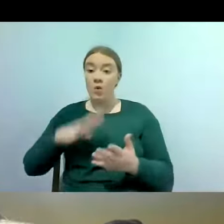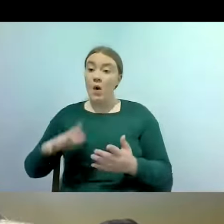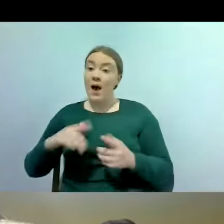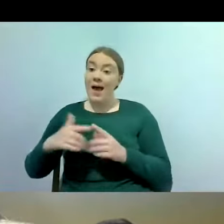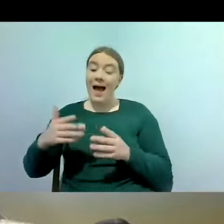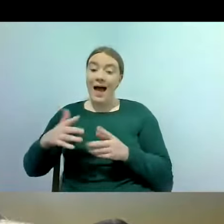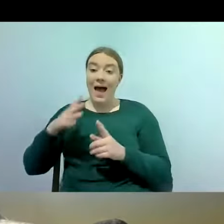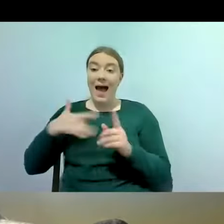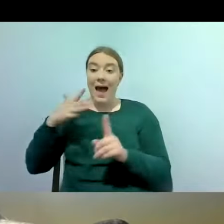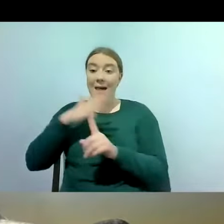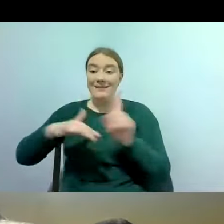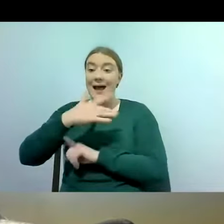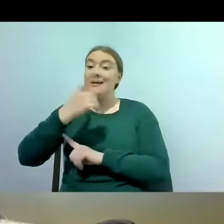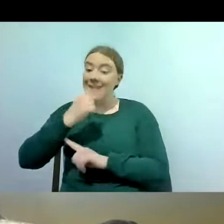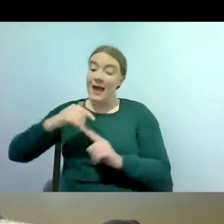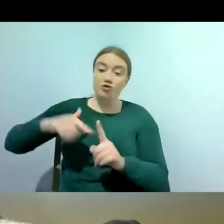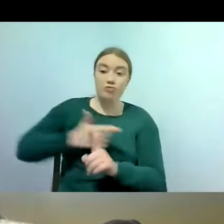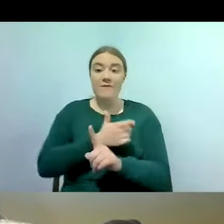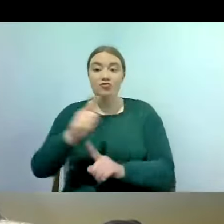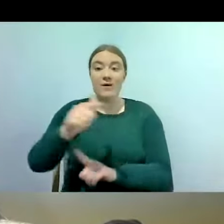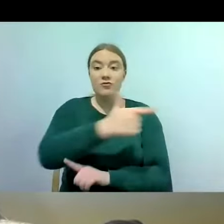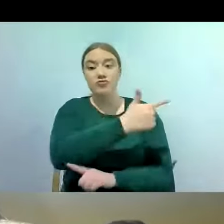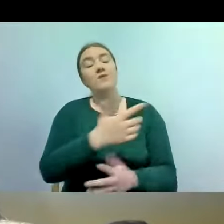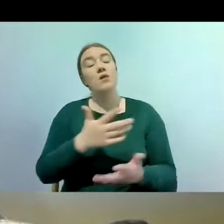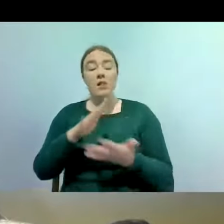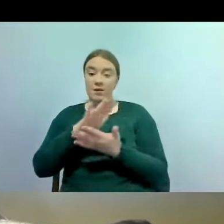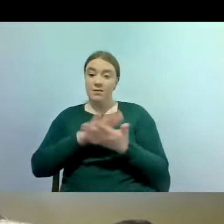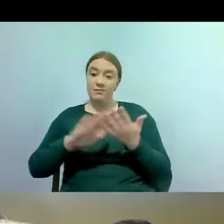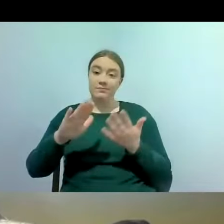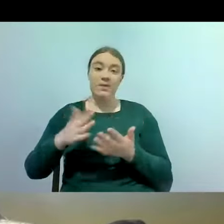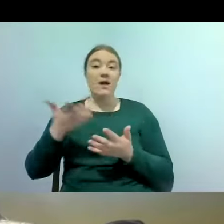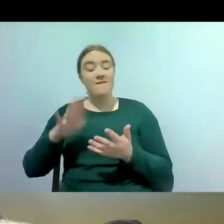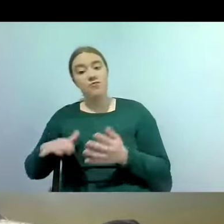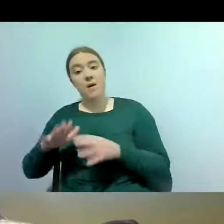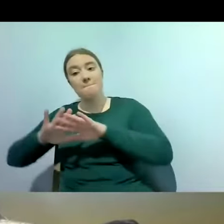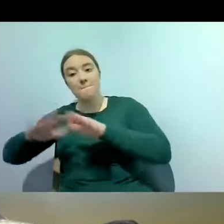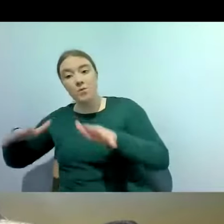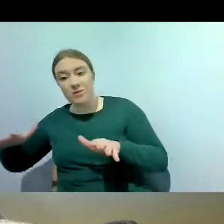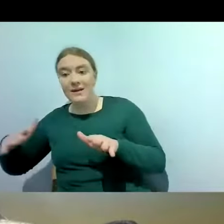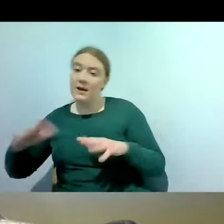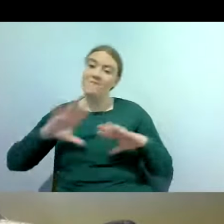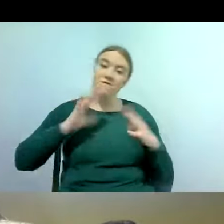moving large distances between marine and freshwater environments so those